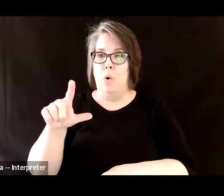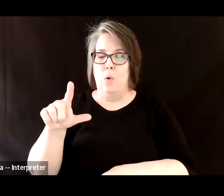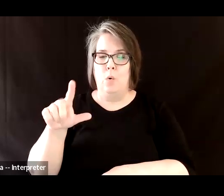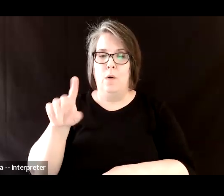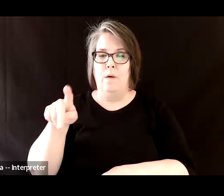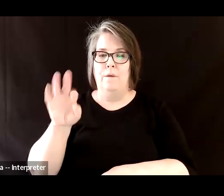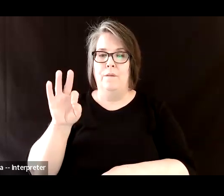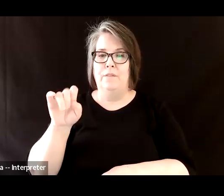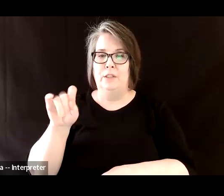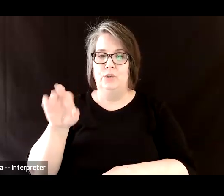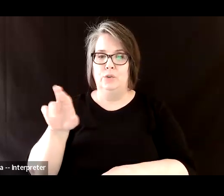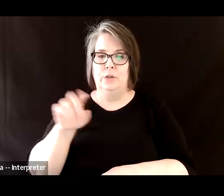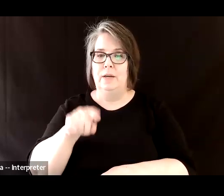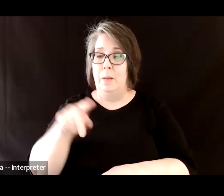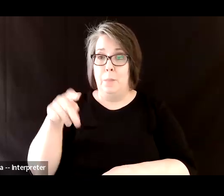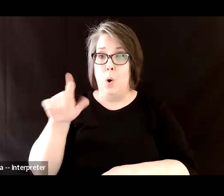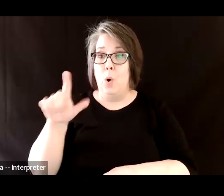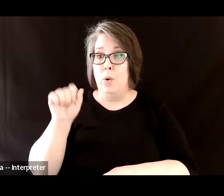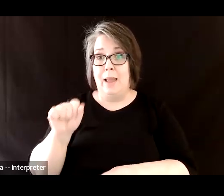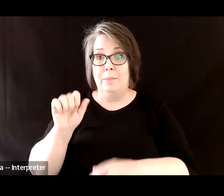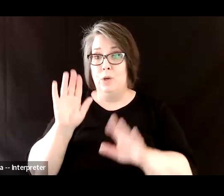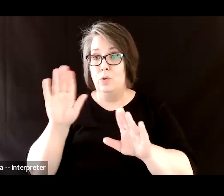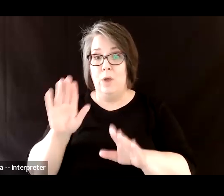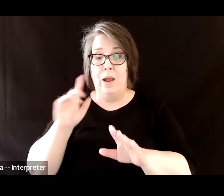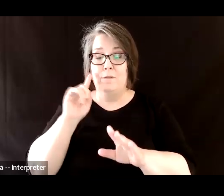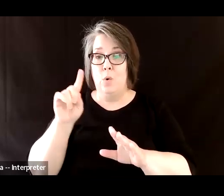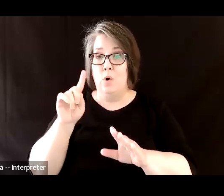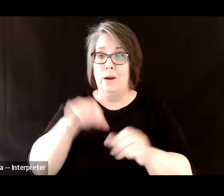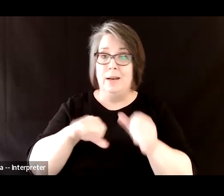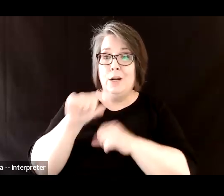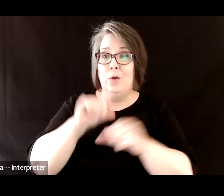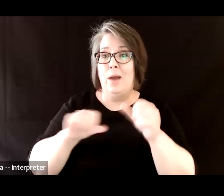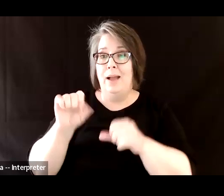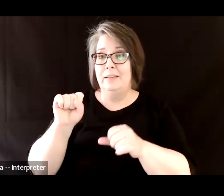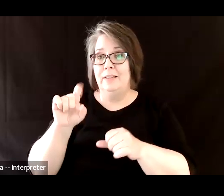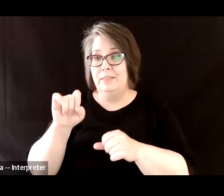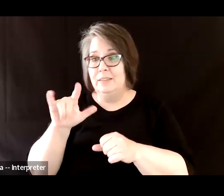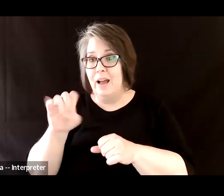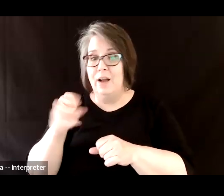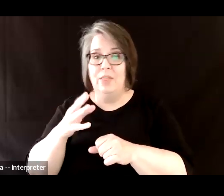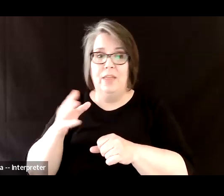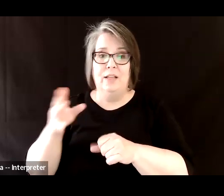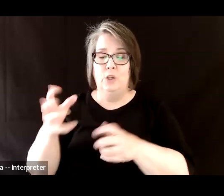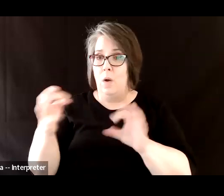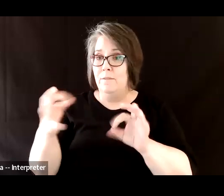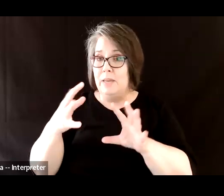And again, polls can be great for interactive style things where you are really wanting feedback from your audience.